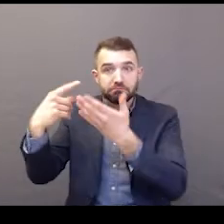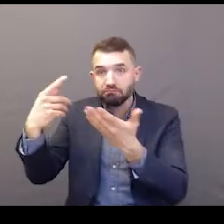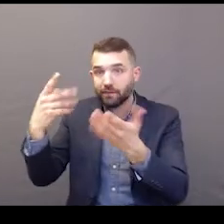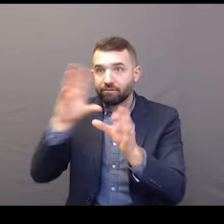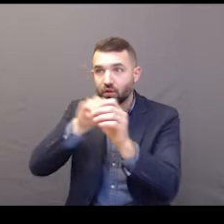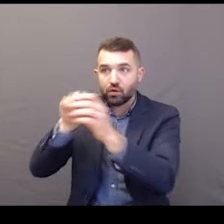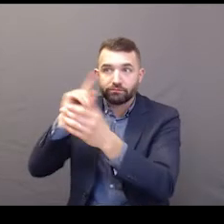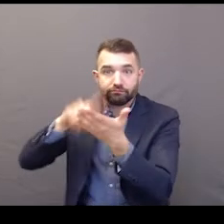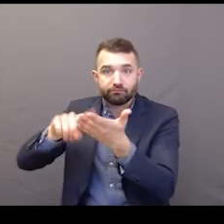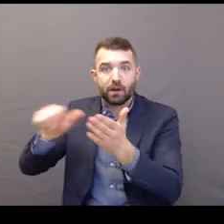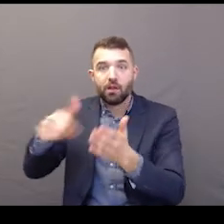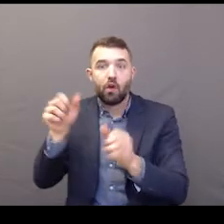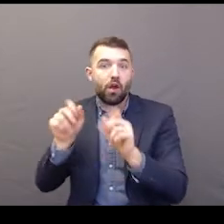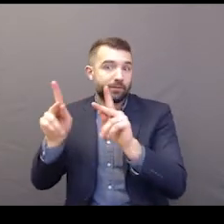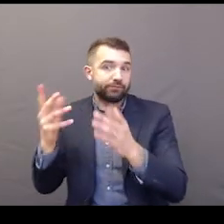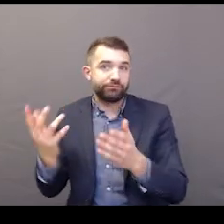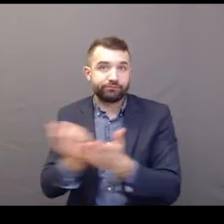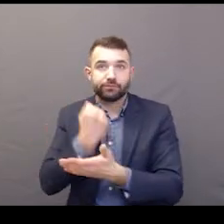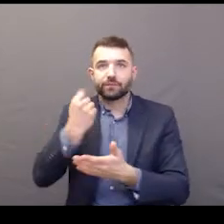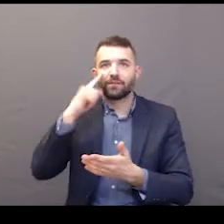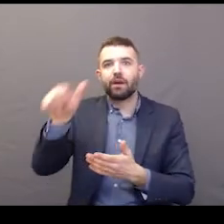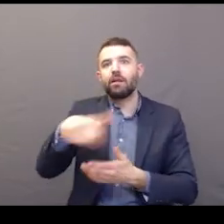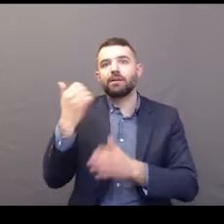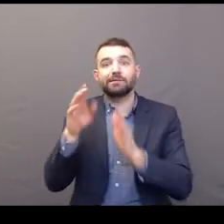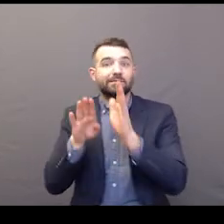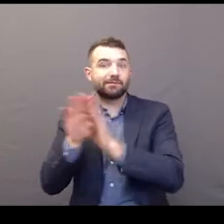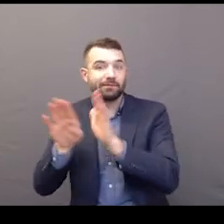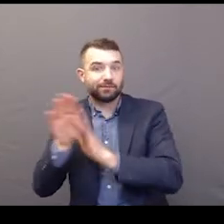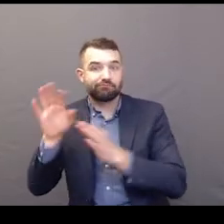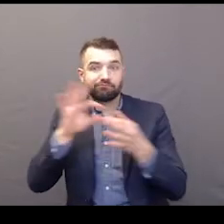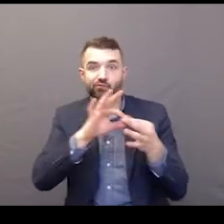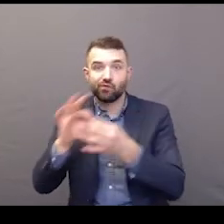opportunities for transit-oriented development at the Park-and-Ride. Sound Transit would